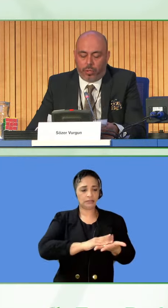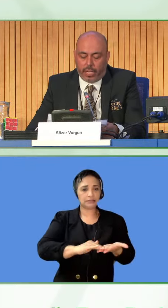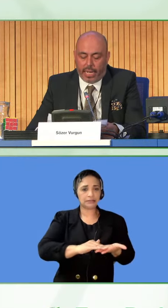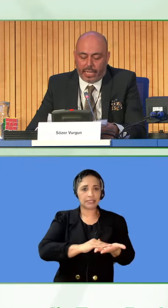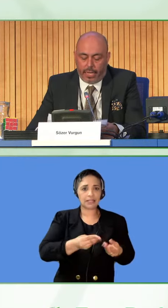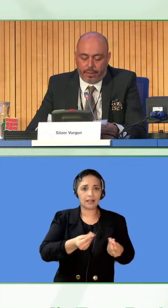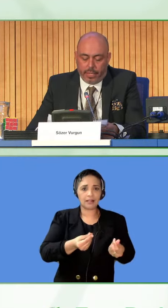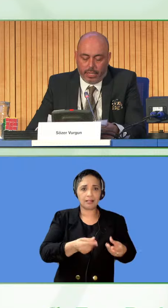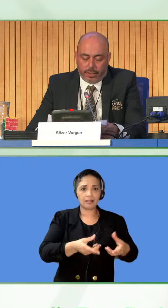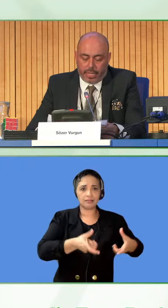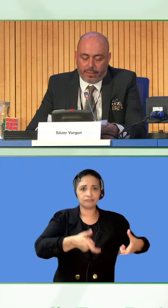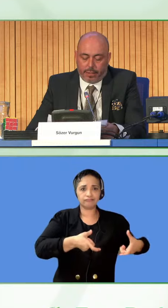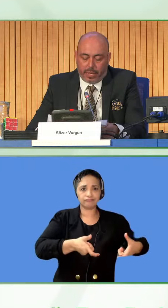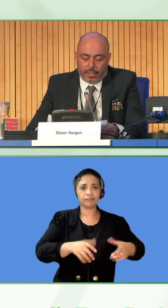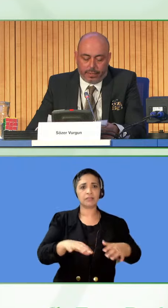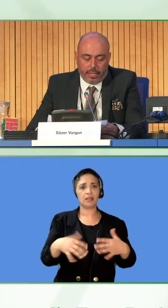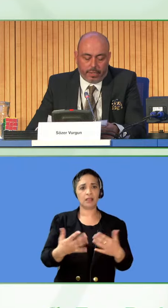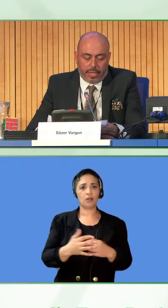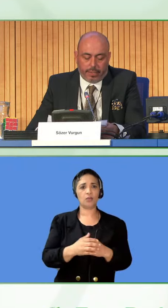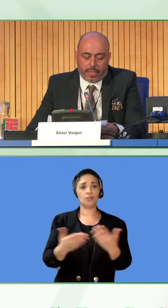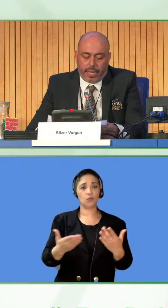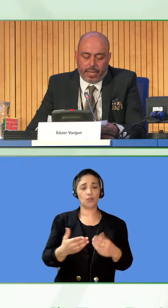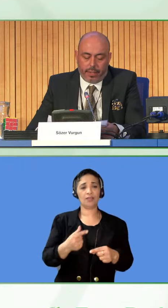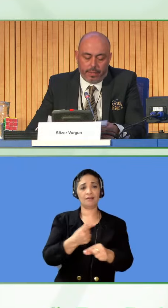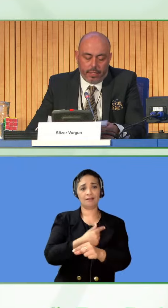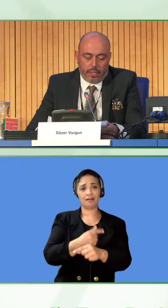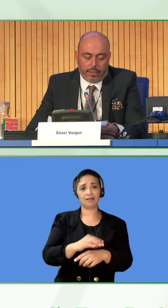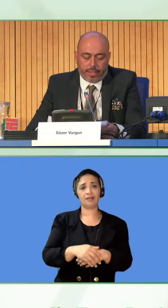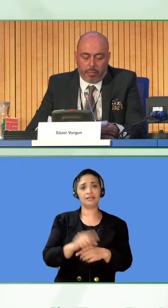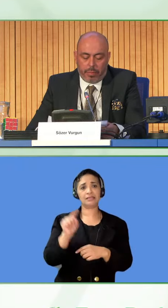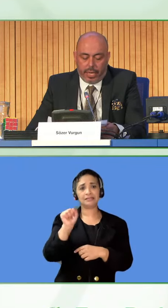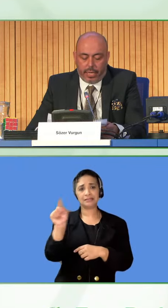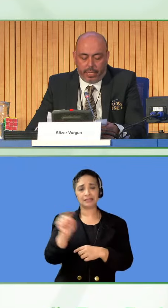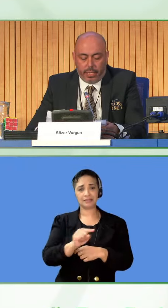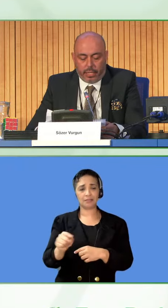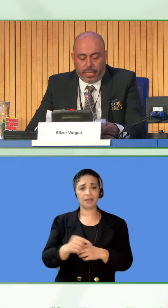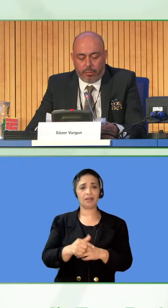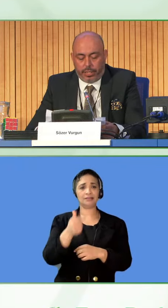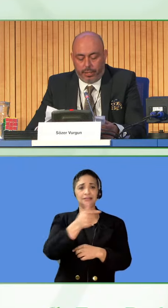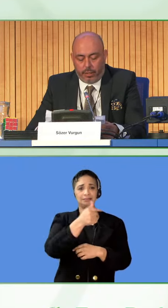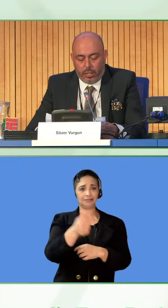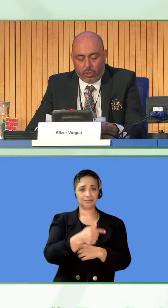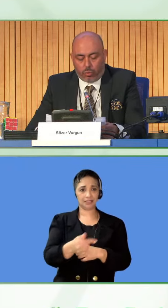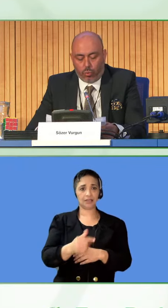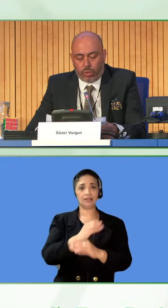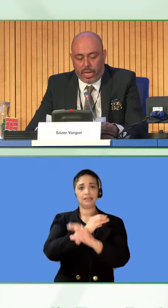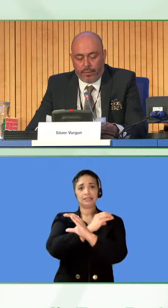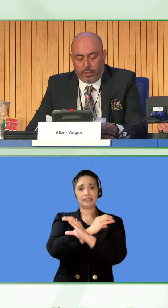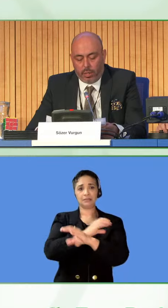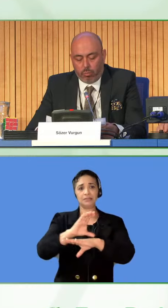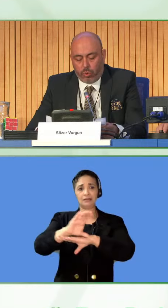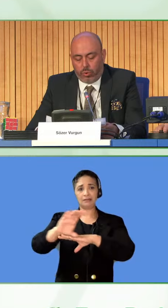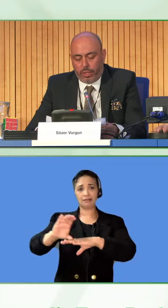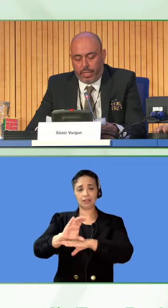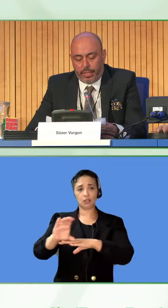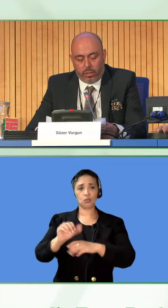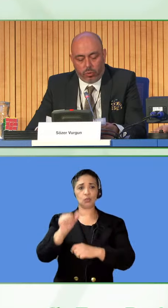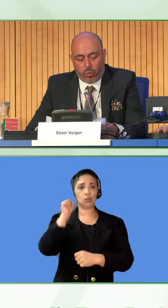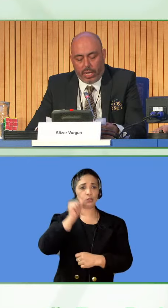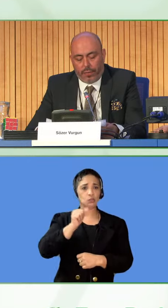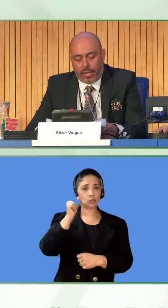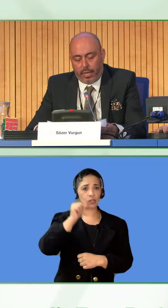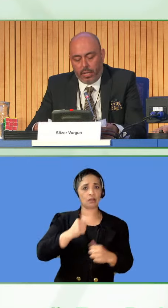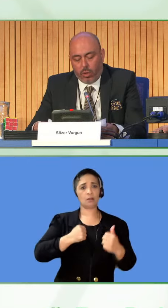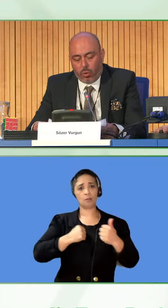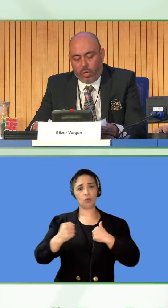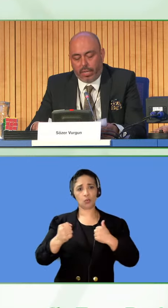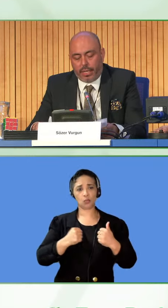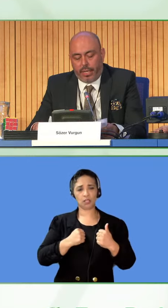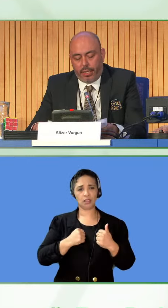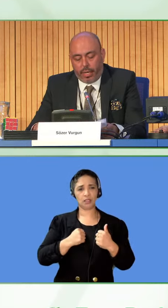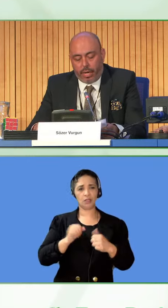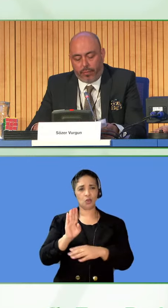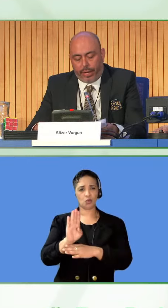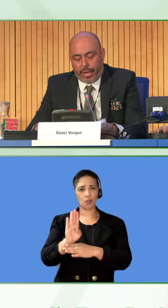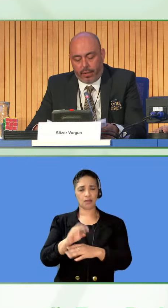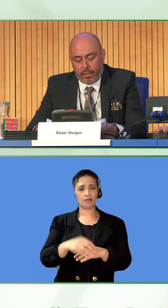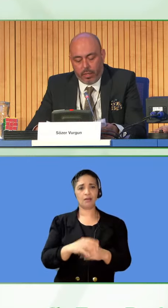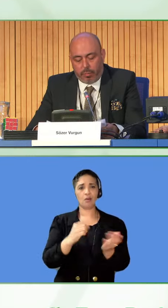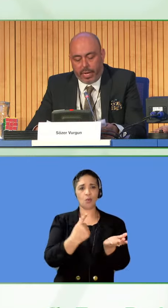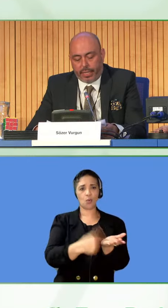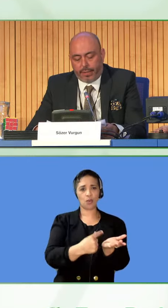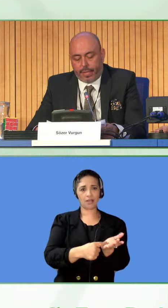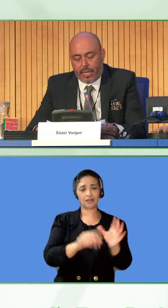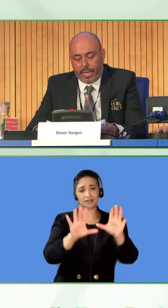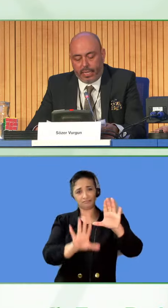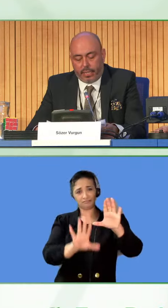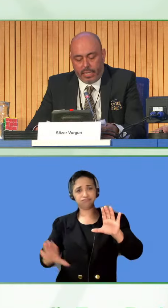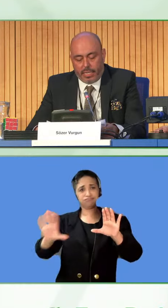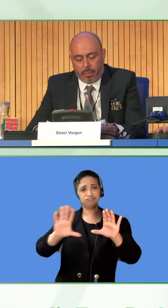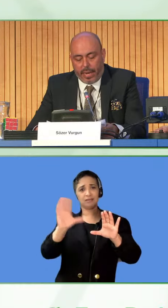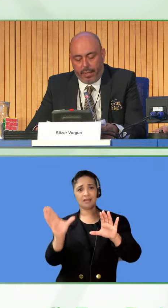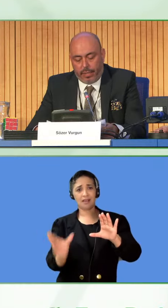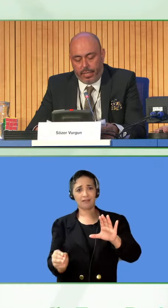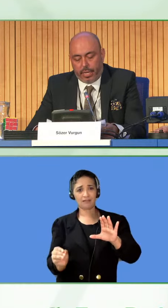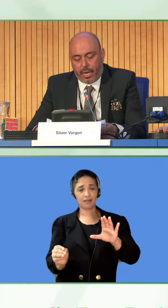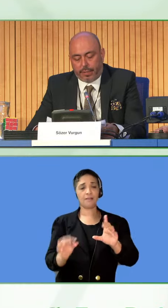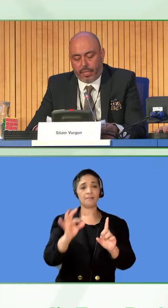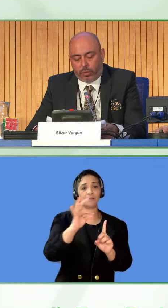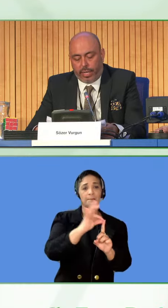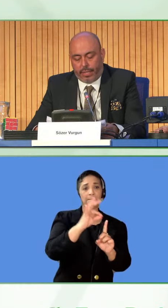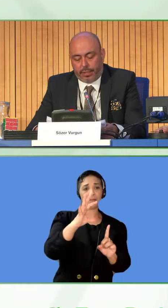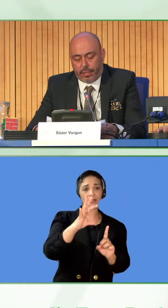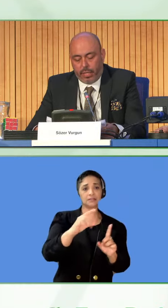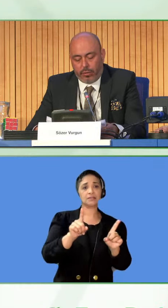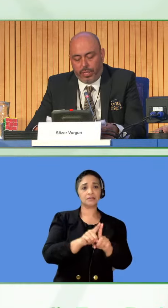in Ghana, Zanzibar, Bosnia, Sudan, Rwanda, Uganda, Africa, Pakistan and Japan together